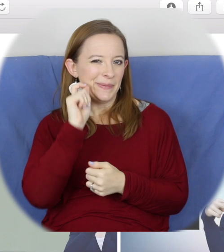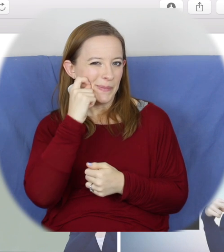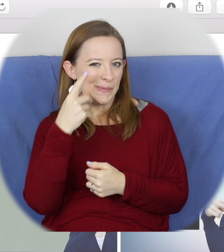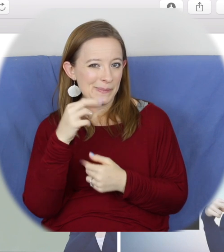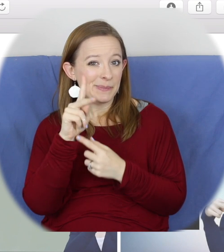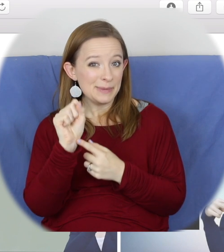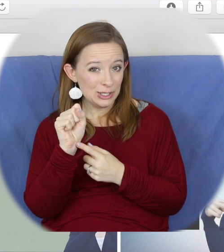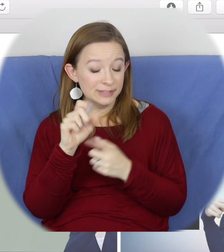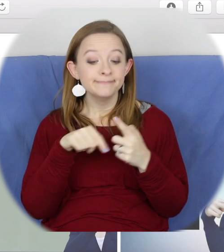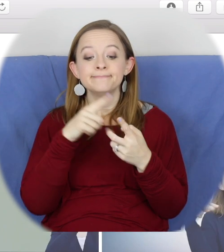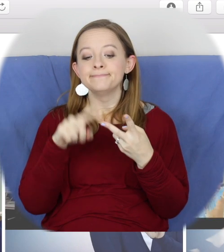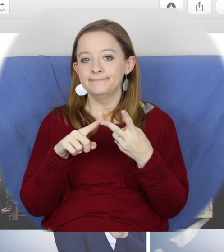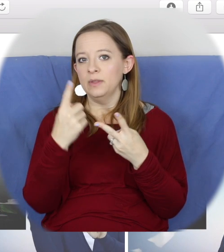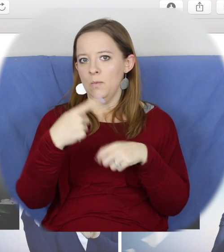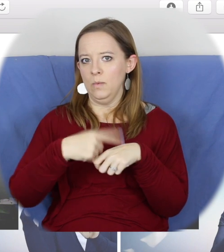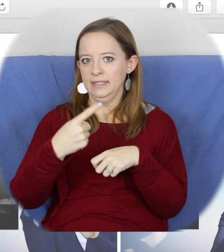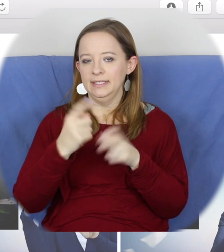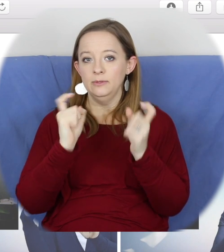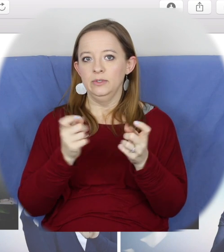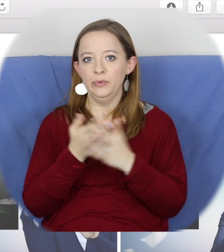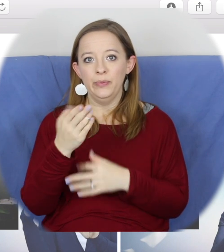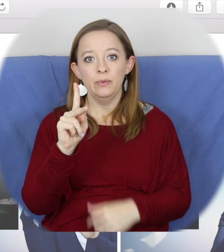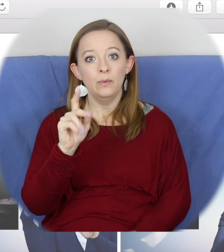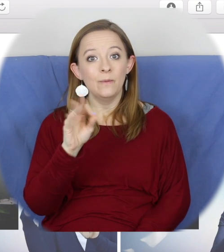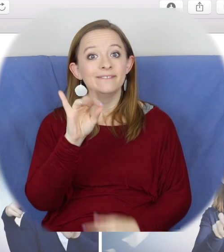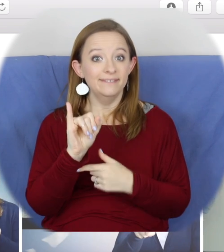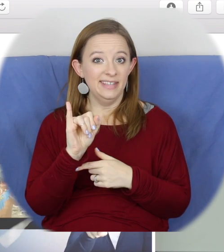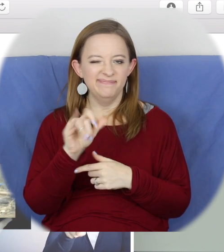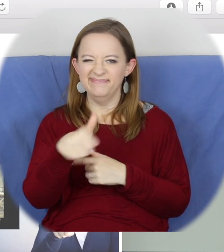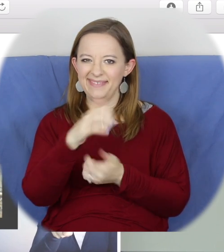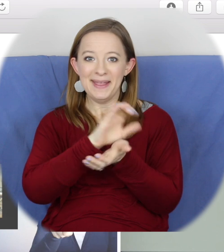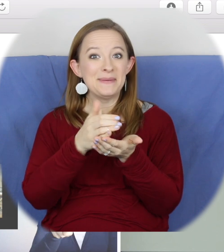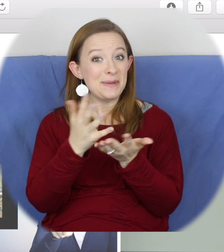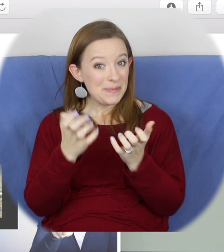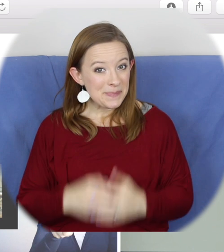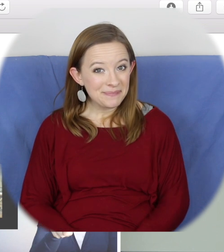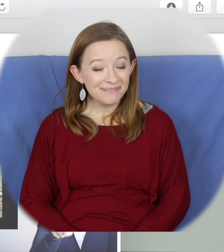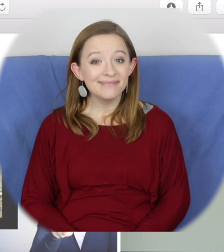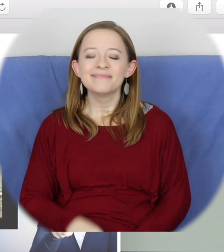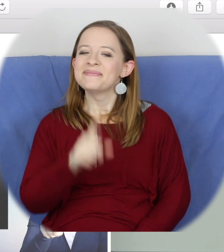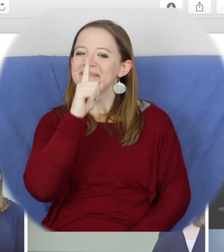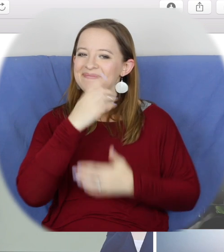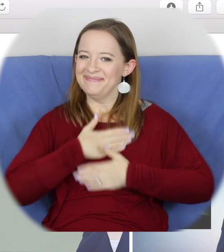which have some cool perks to it. Or you can do a one-time donation through Ko-fi at any amount that you want.